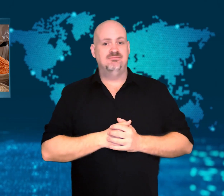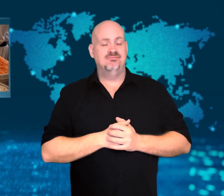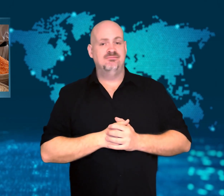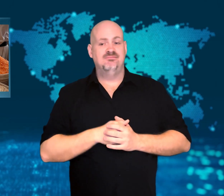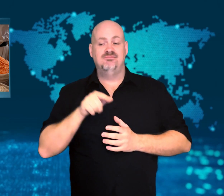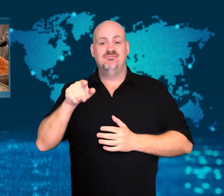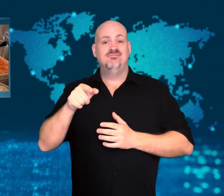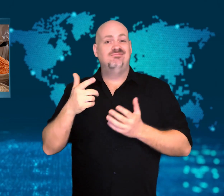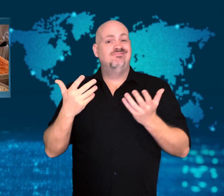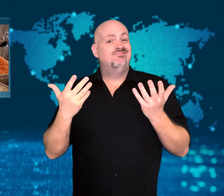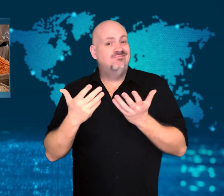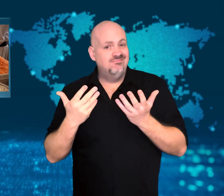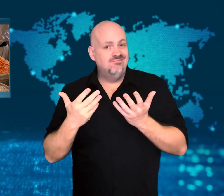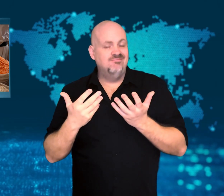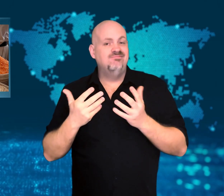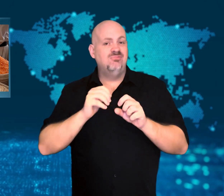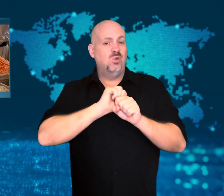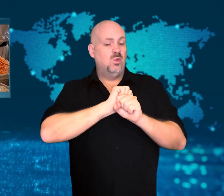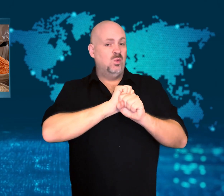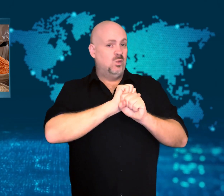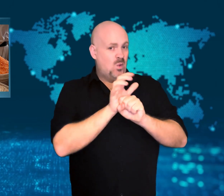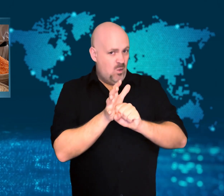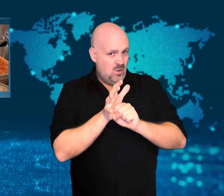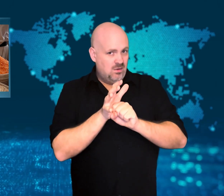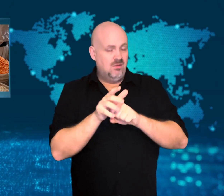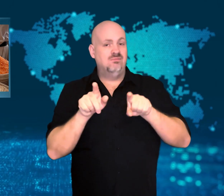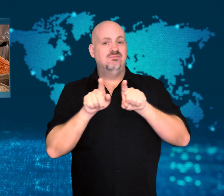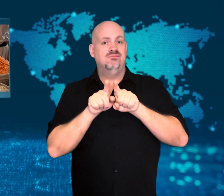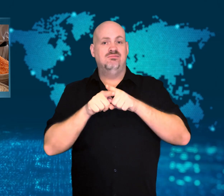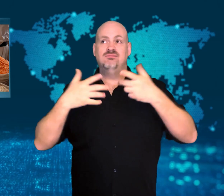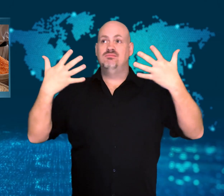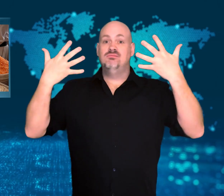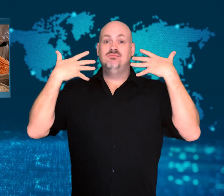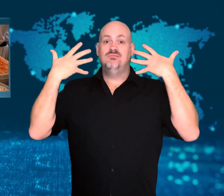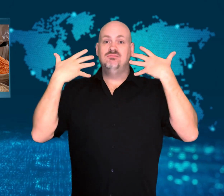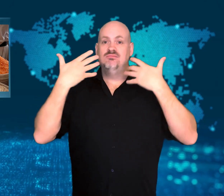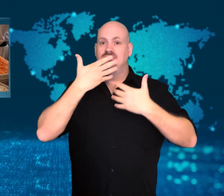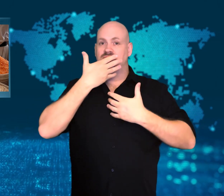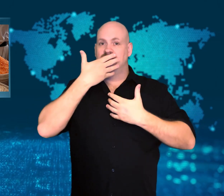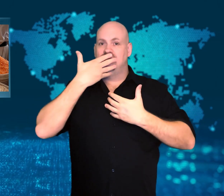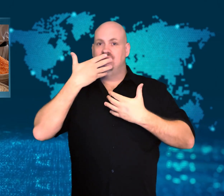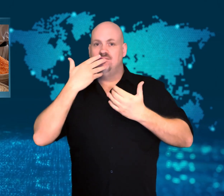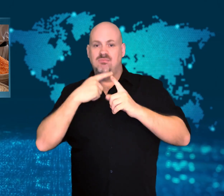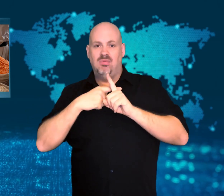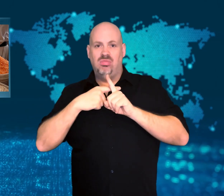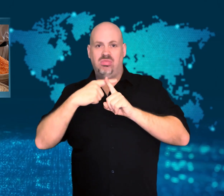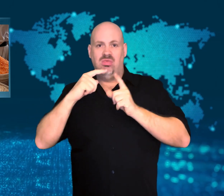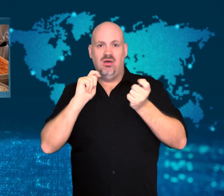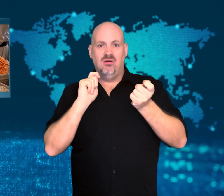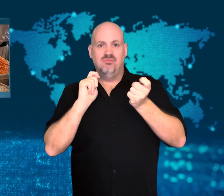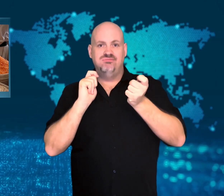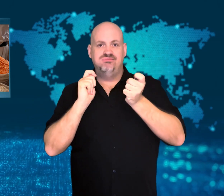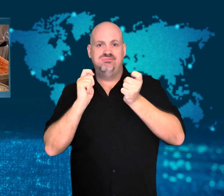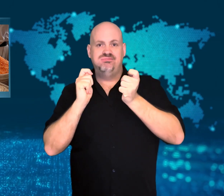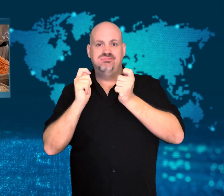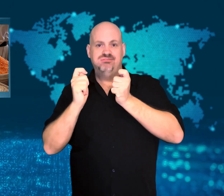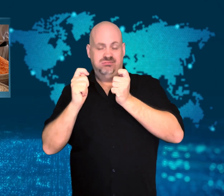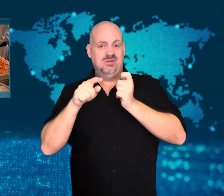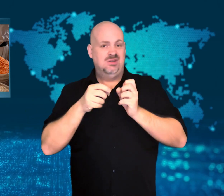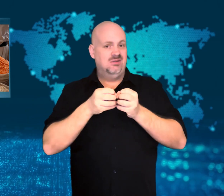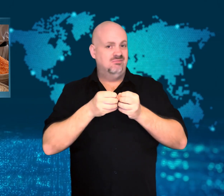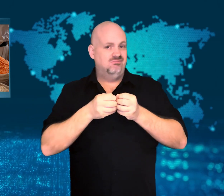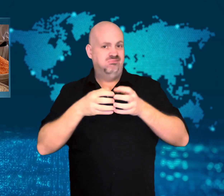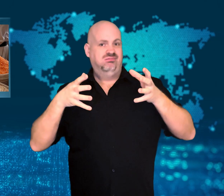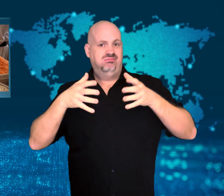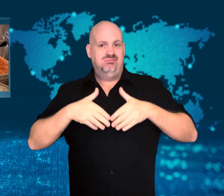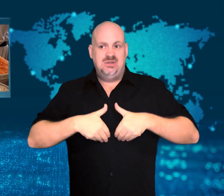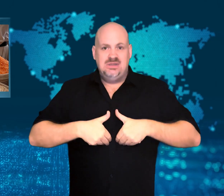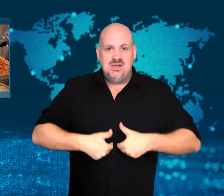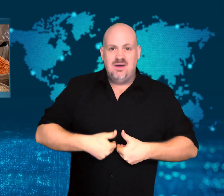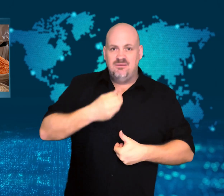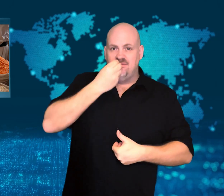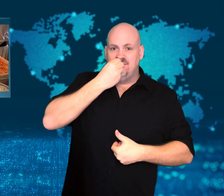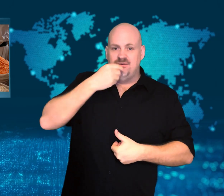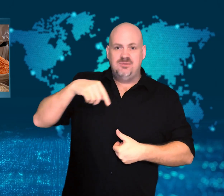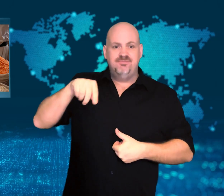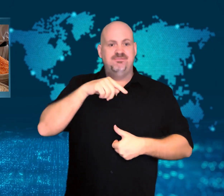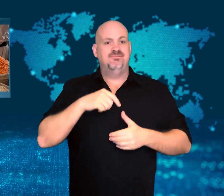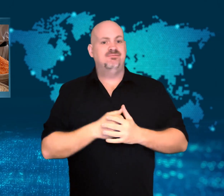the number of starving people has increased from 80 million to 276